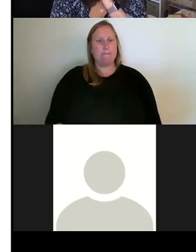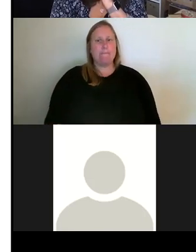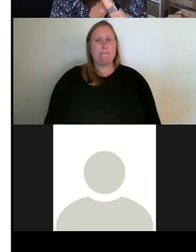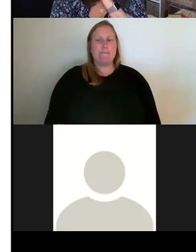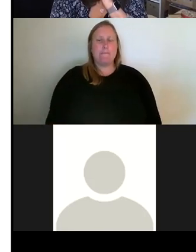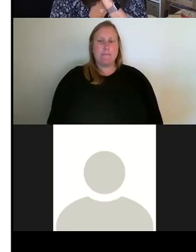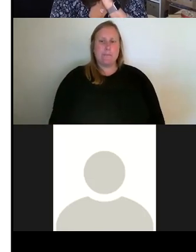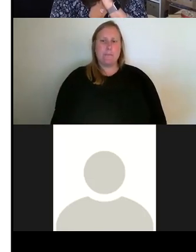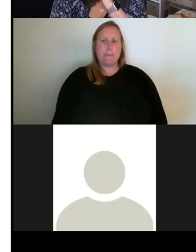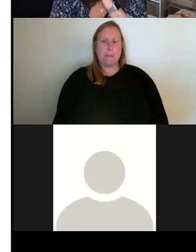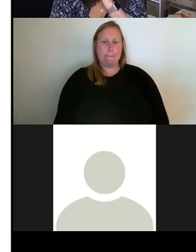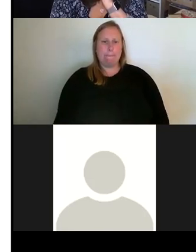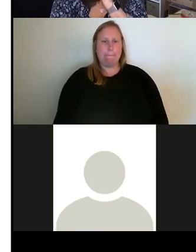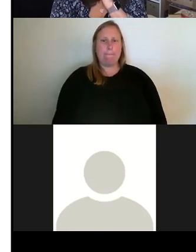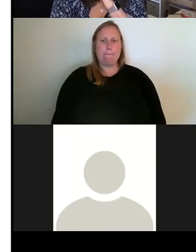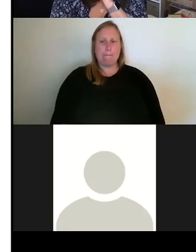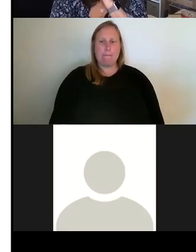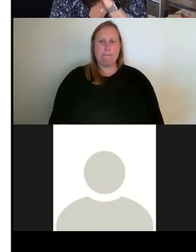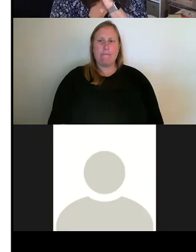I go through the content on the slide, I want everyone